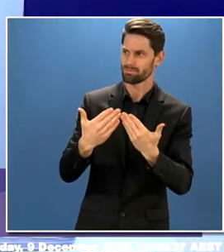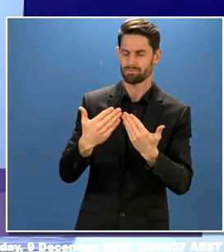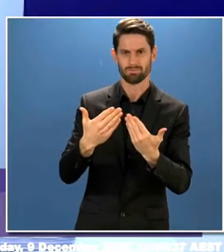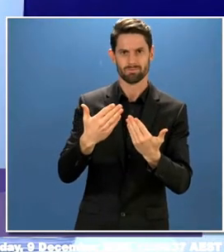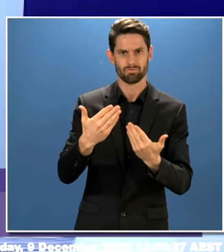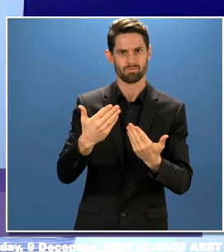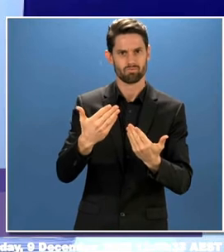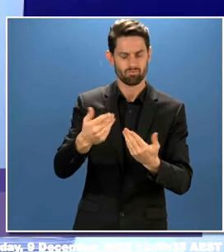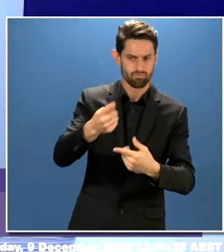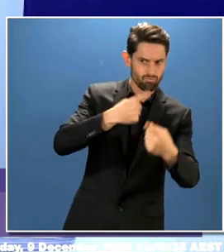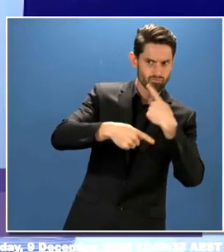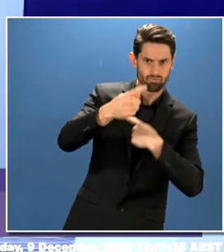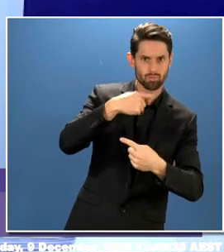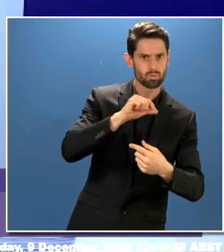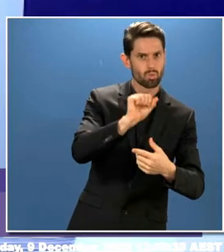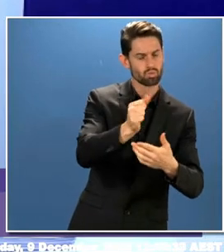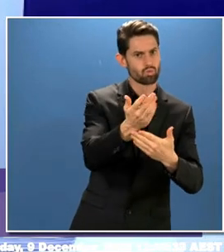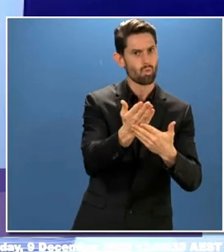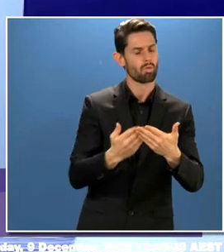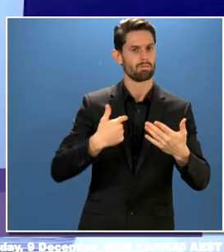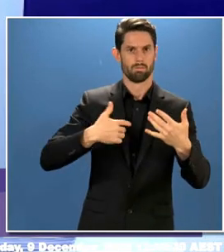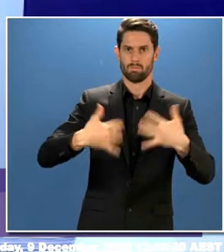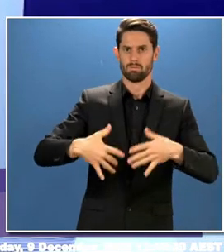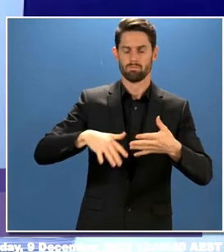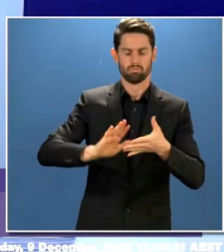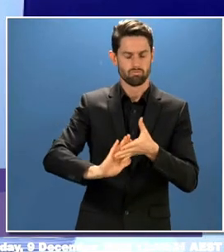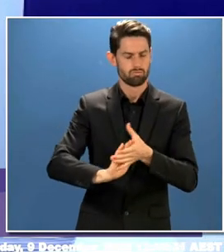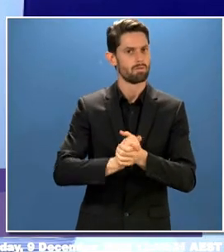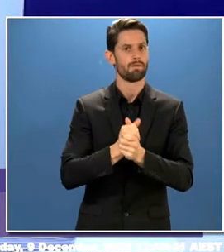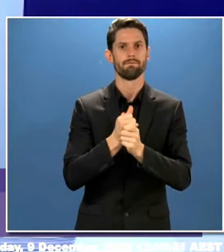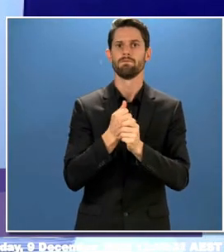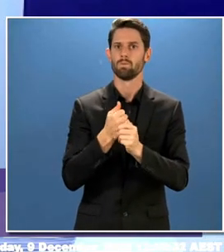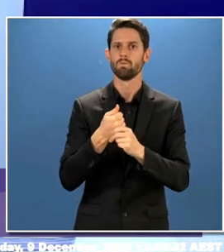We are very grateful to you for having shared your experiences